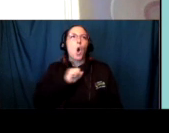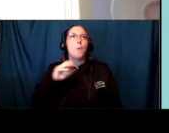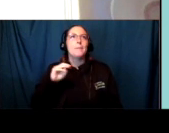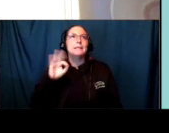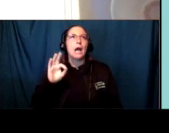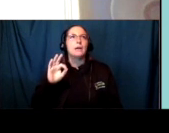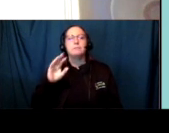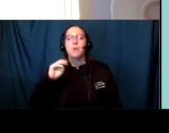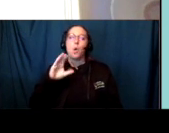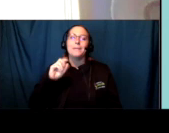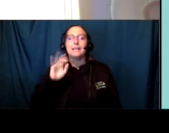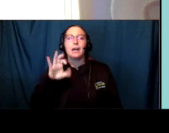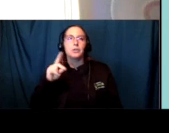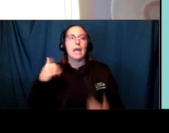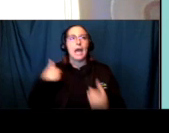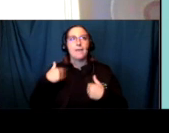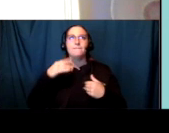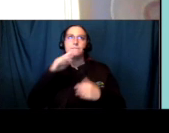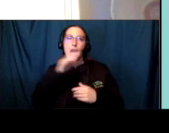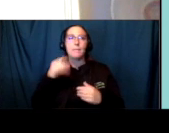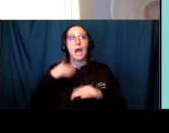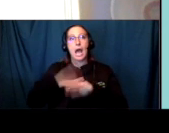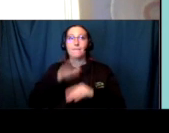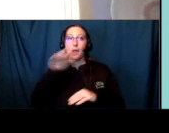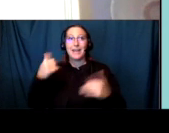E-e-o, on the farm he had a" and I might use either the